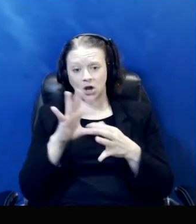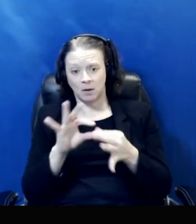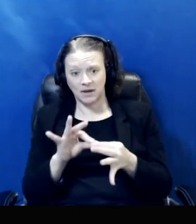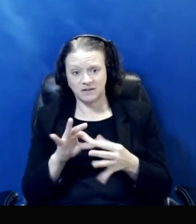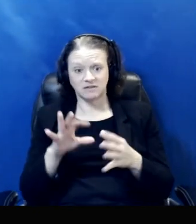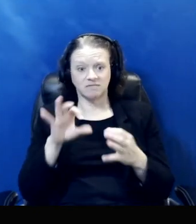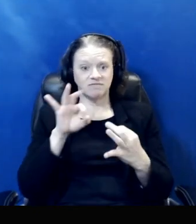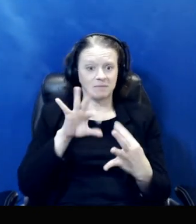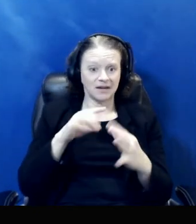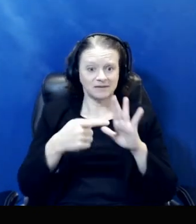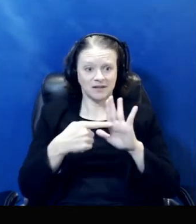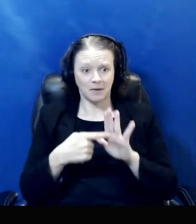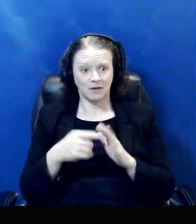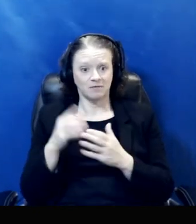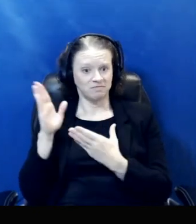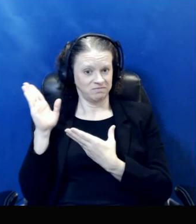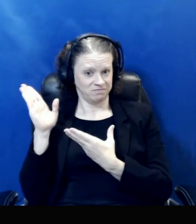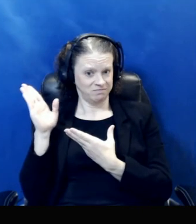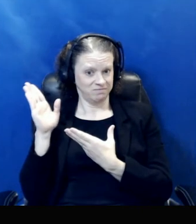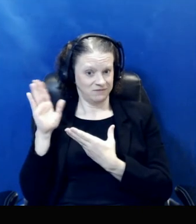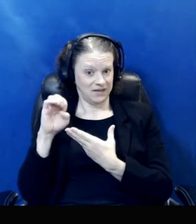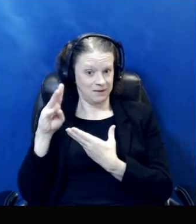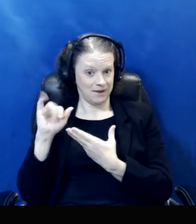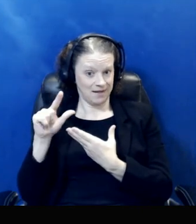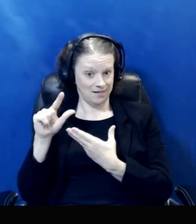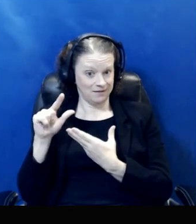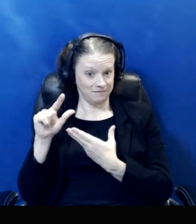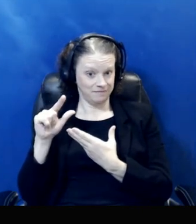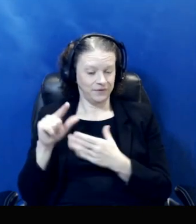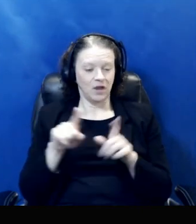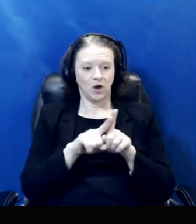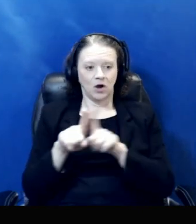and don't forget that we have this new testing service available.